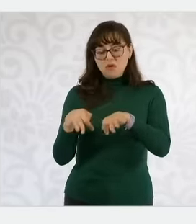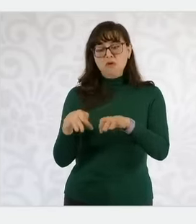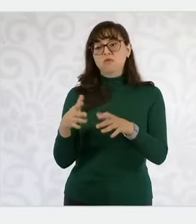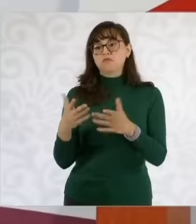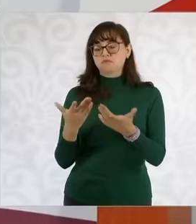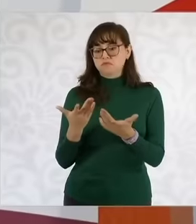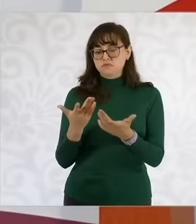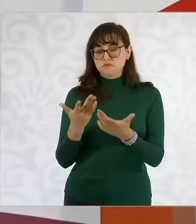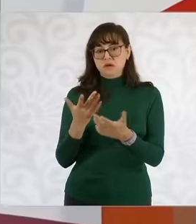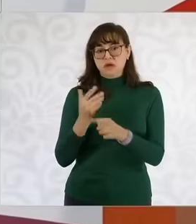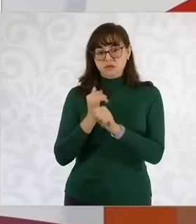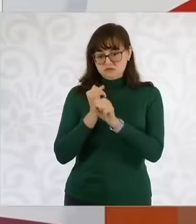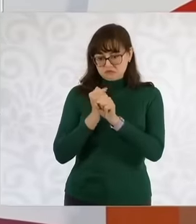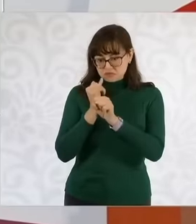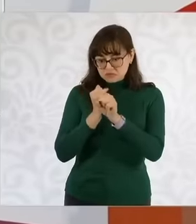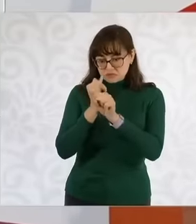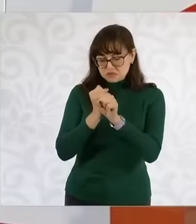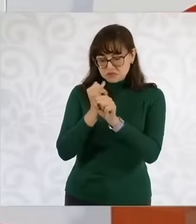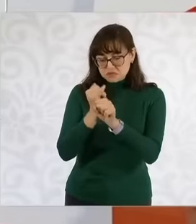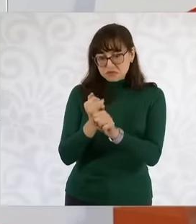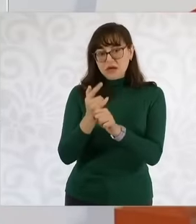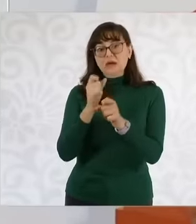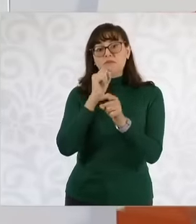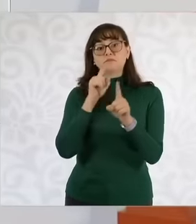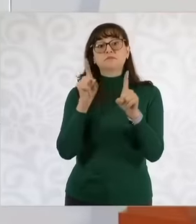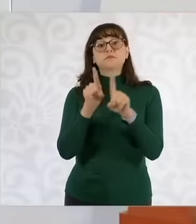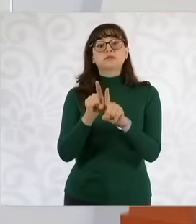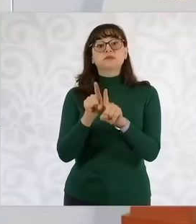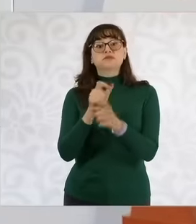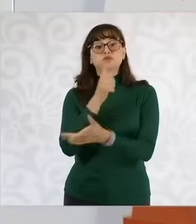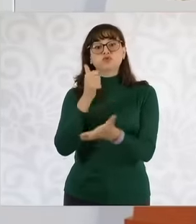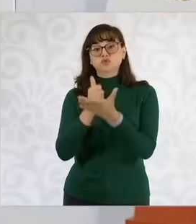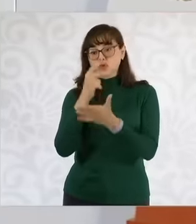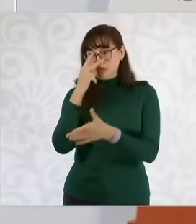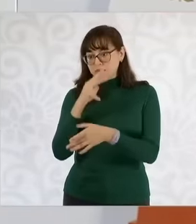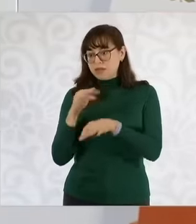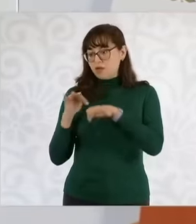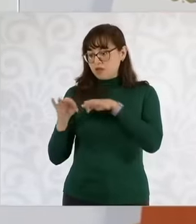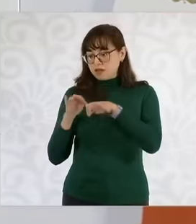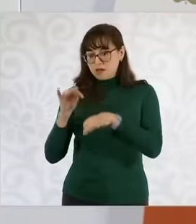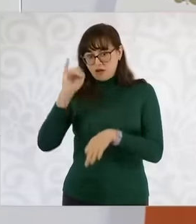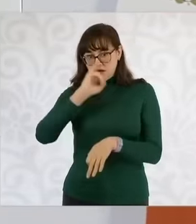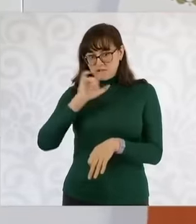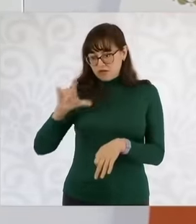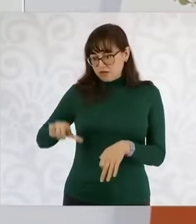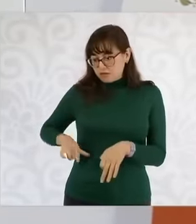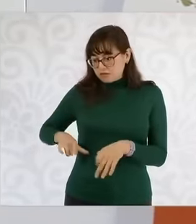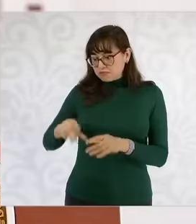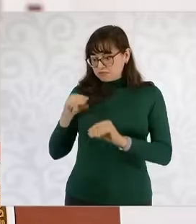public servant that I did mainly in the city government. The award is presented